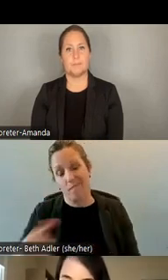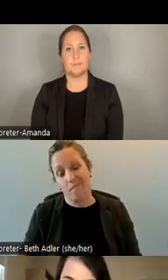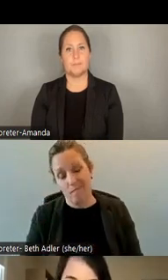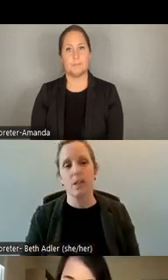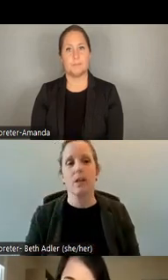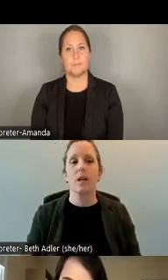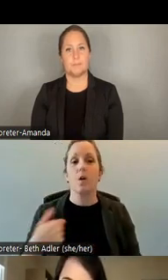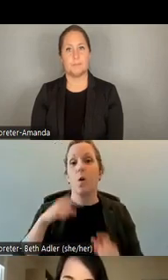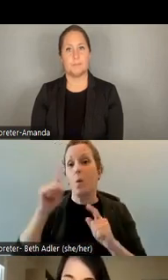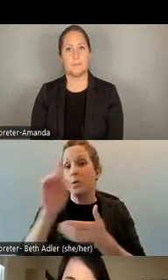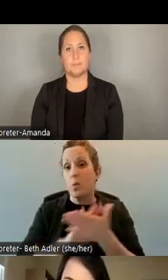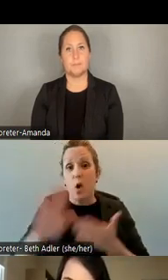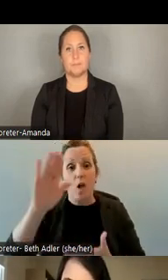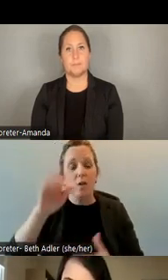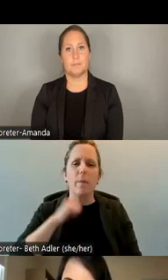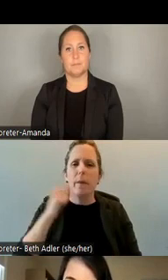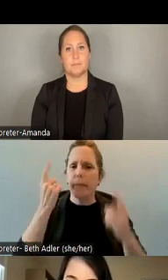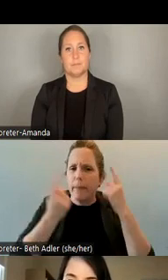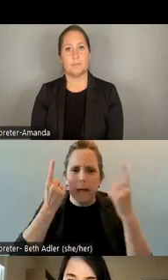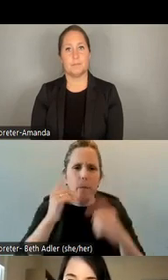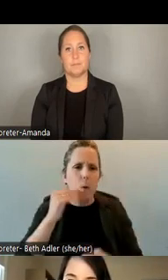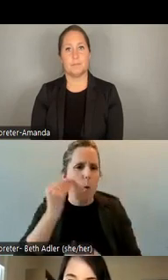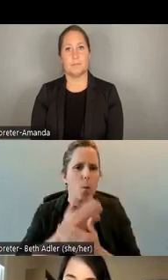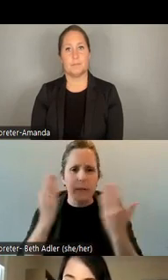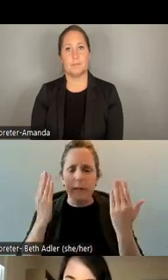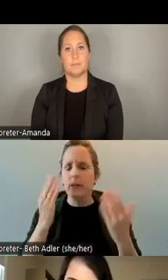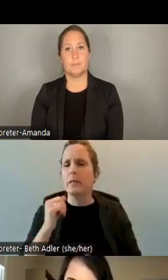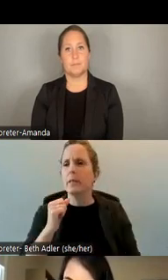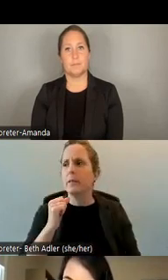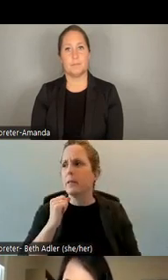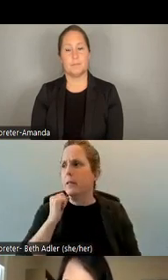on my radar it wasn't something I had thought about much and for those of you who have been to